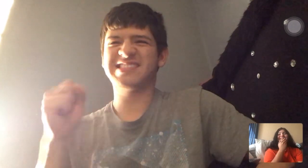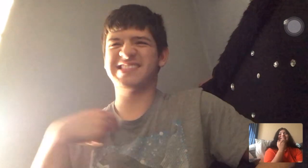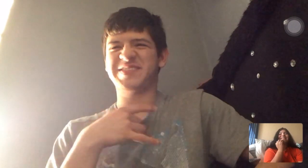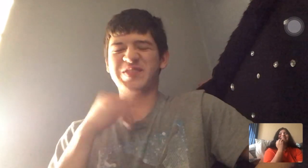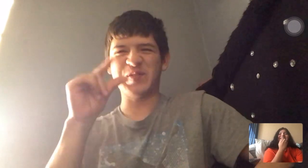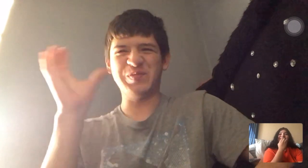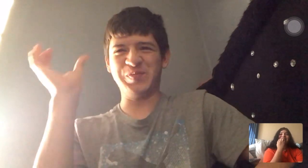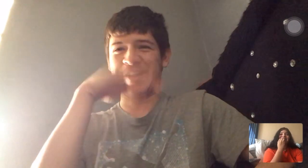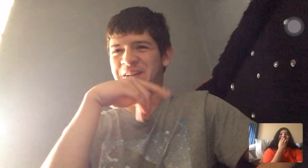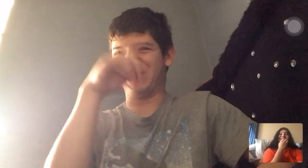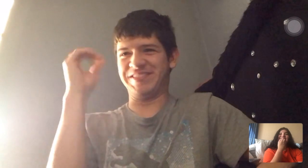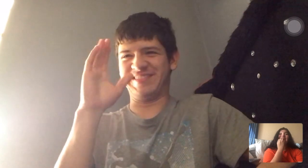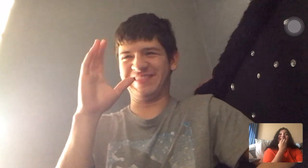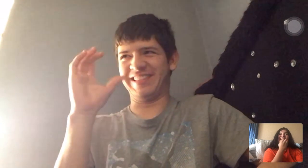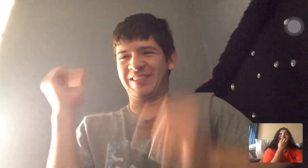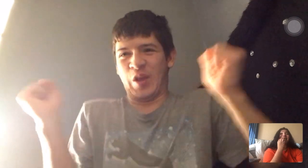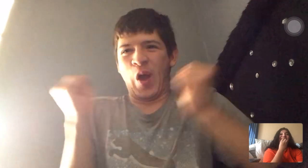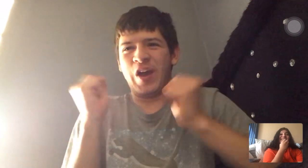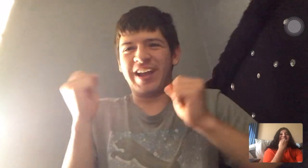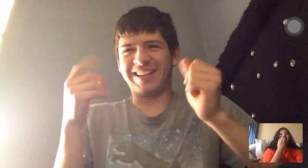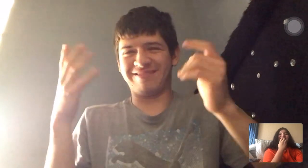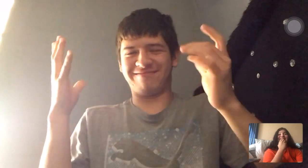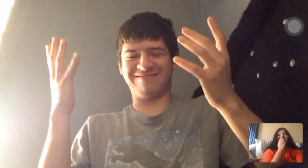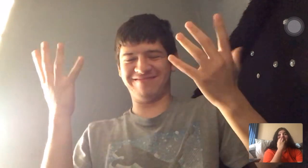ALEXIS Yes. It feels a little weird. It’ll be cold which doesn’t match [the vibes].